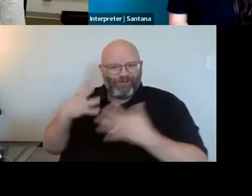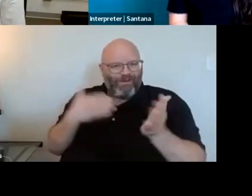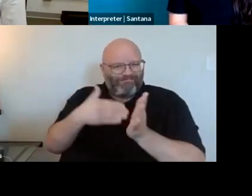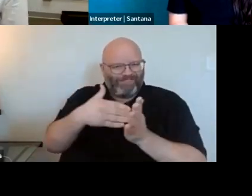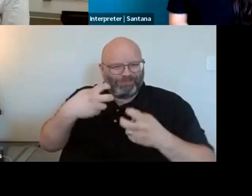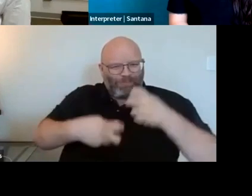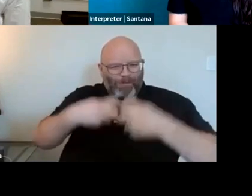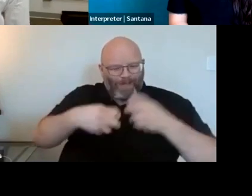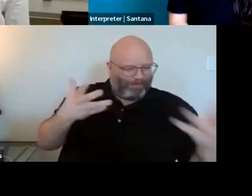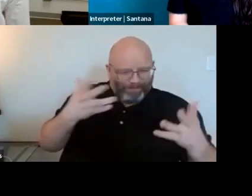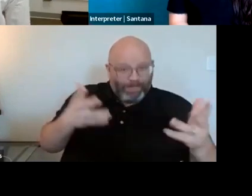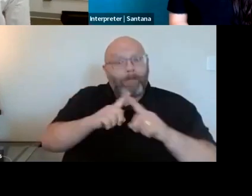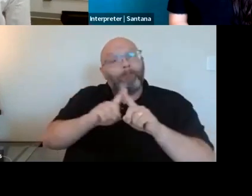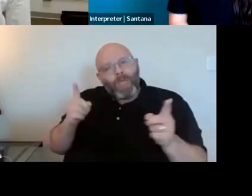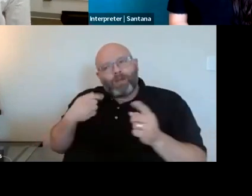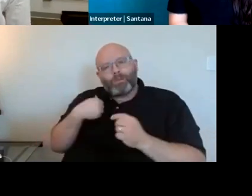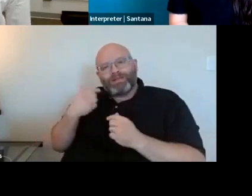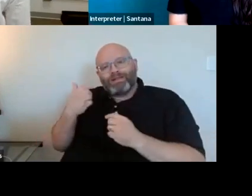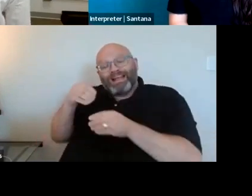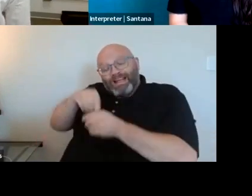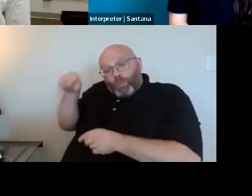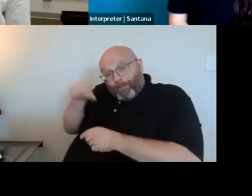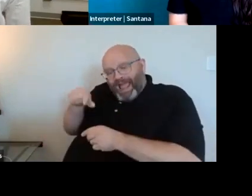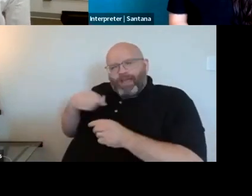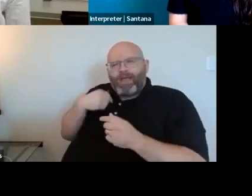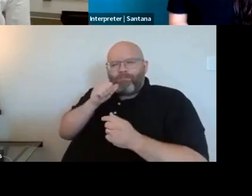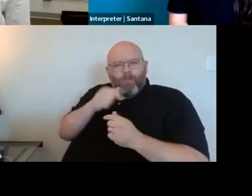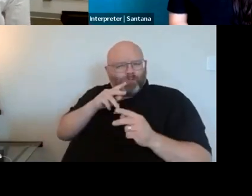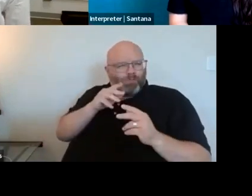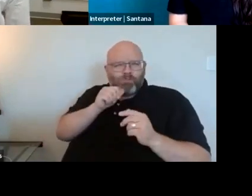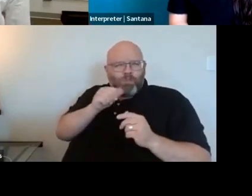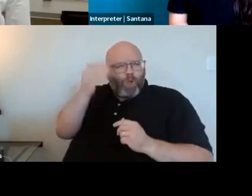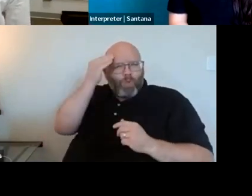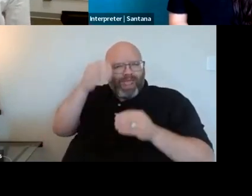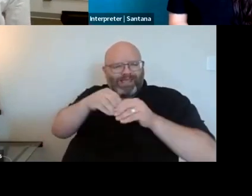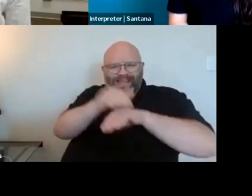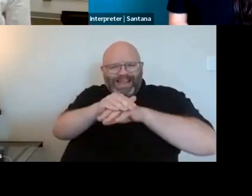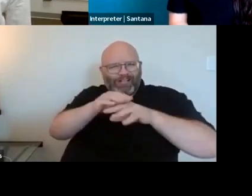I think the problem here then also becomes the distinction between what's an L1 and what's an L2? In Quebec anyway,